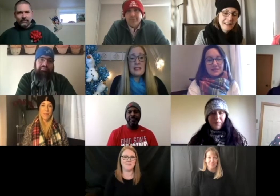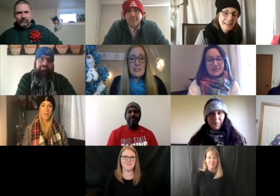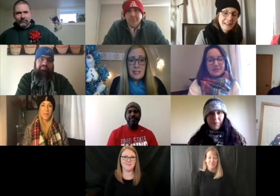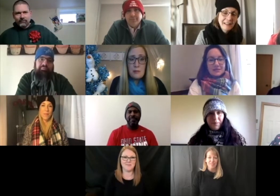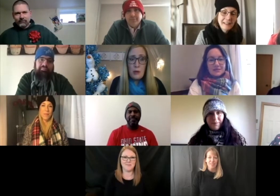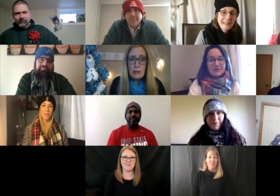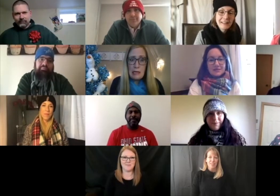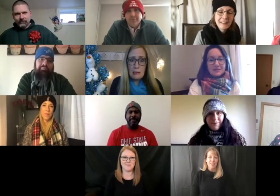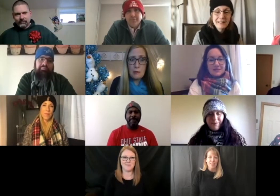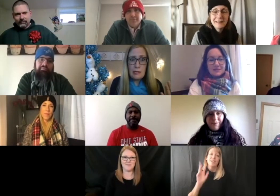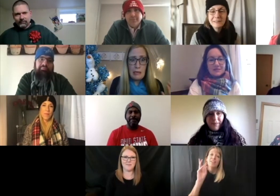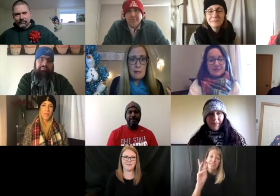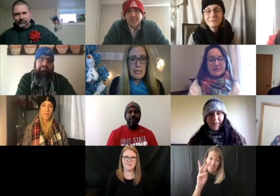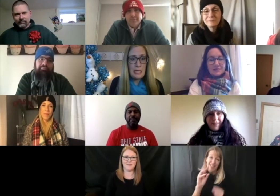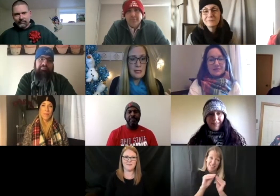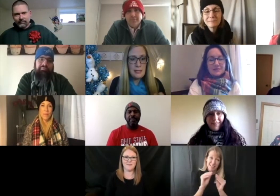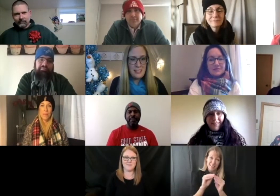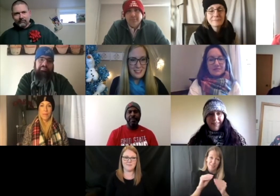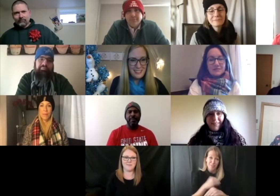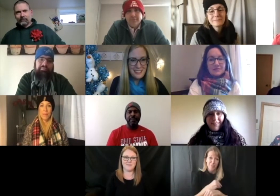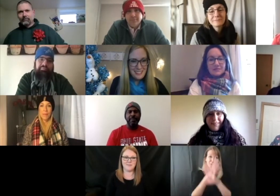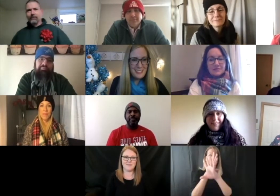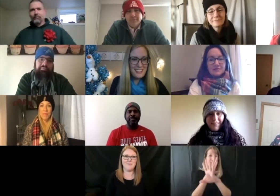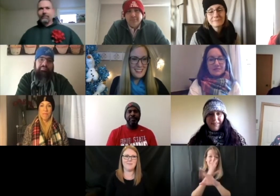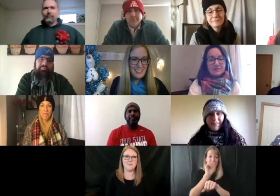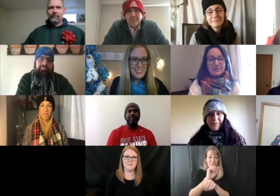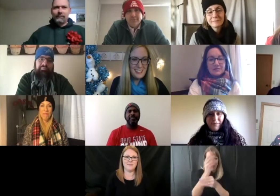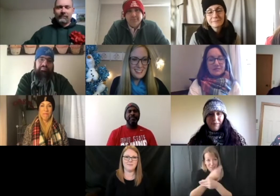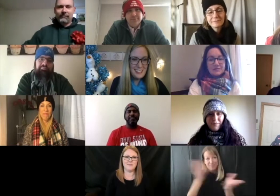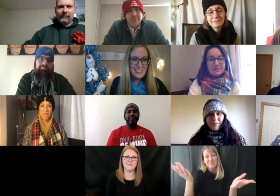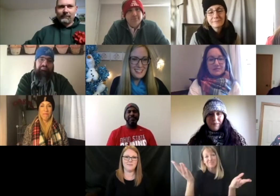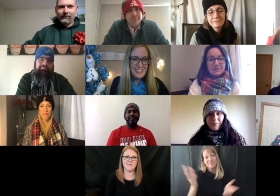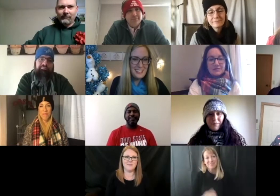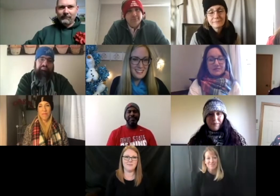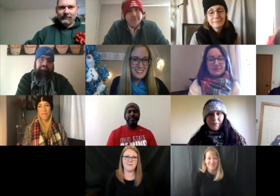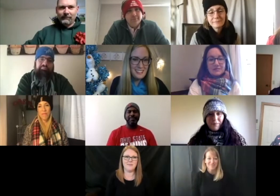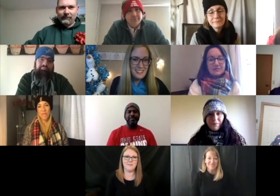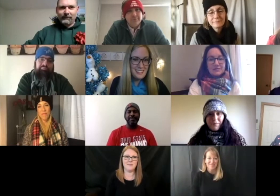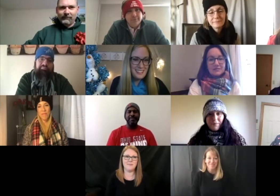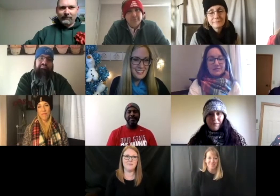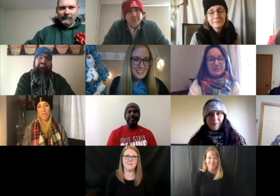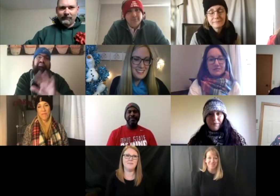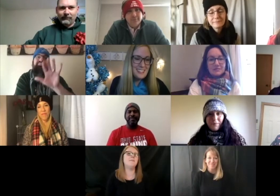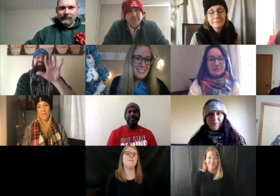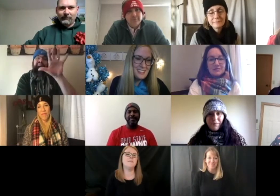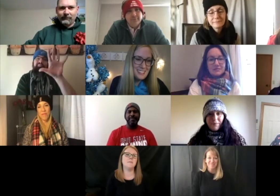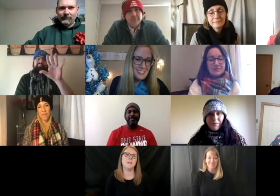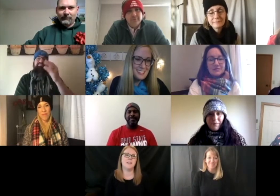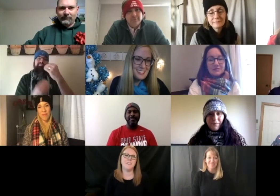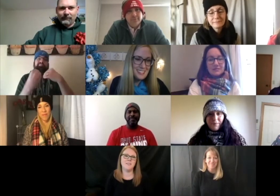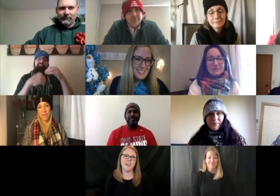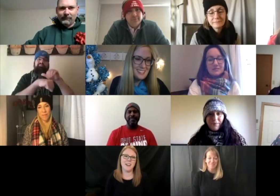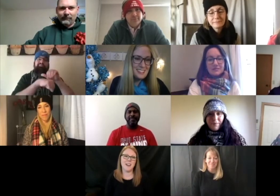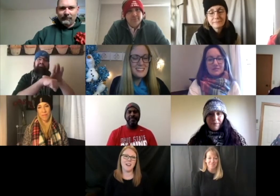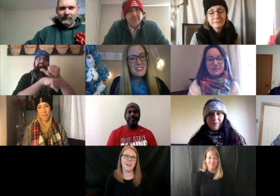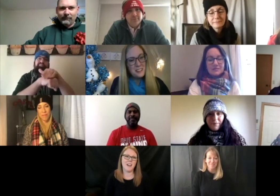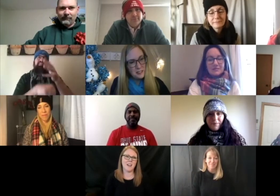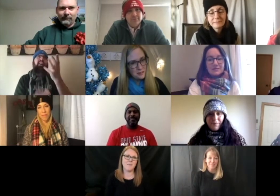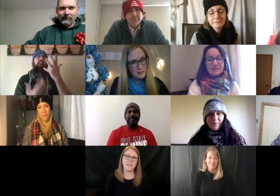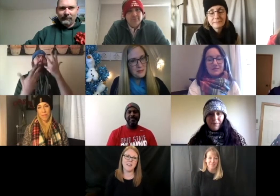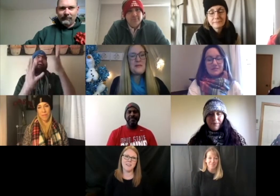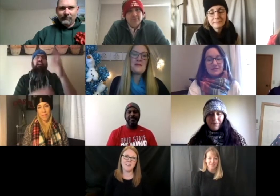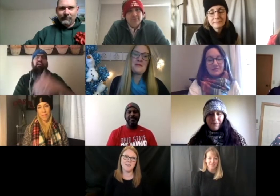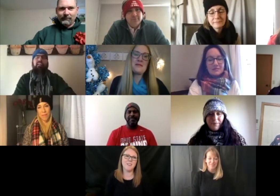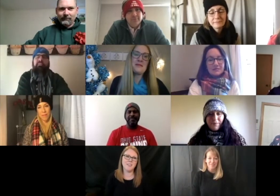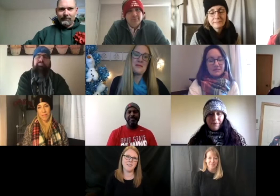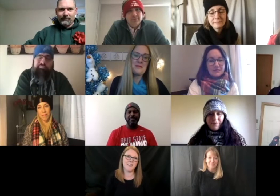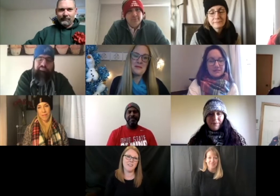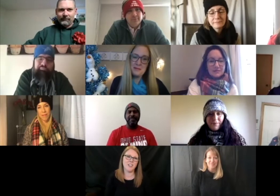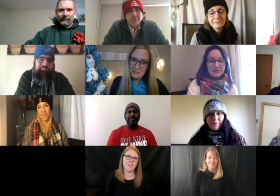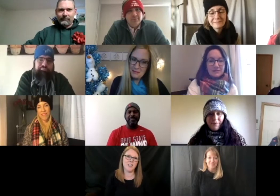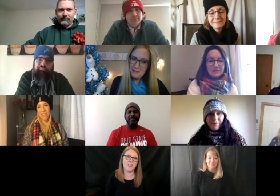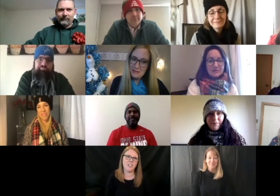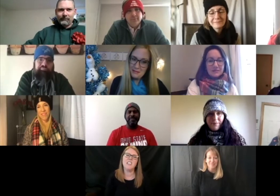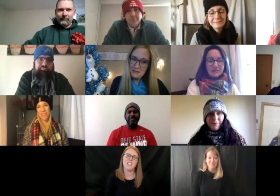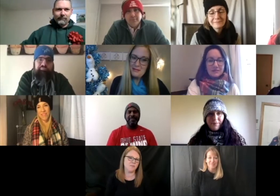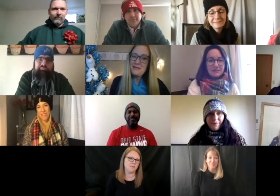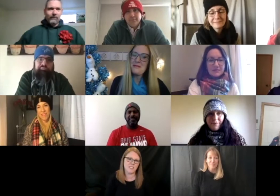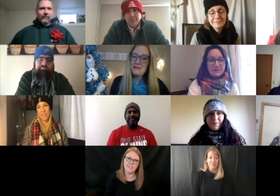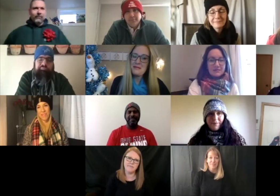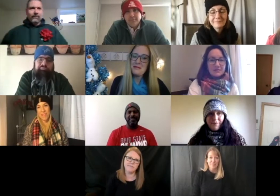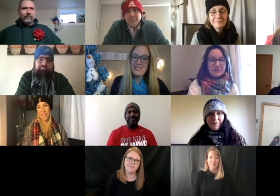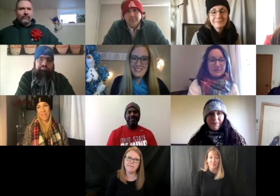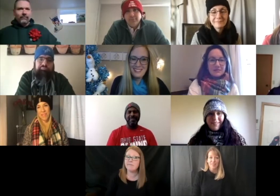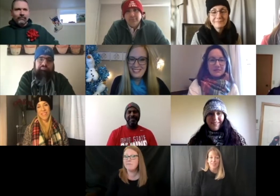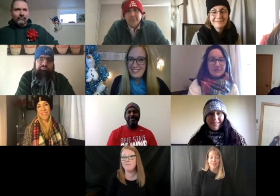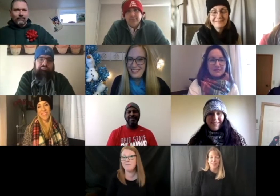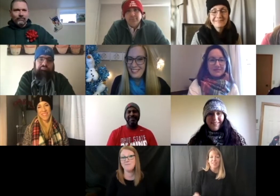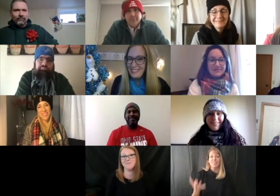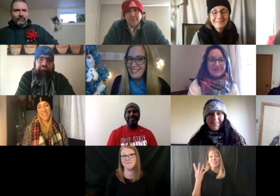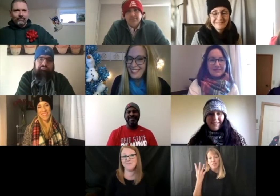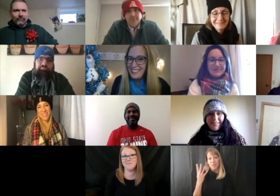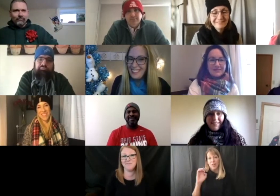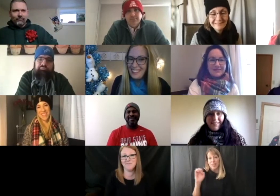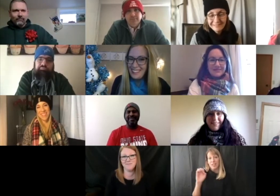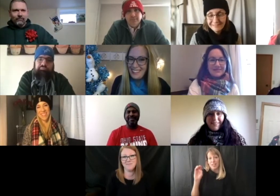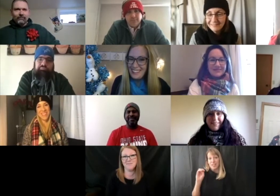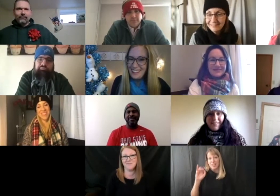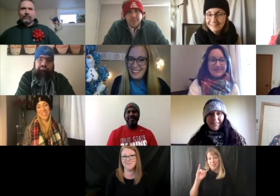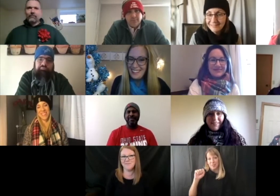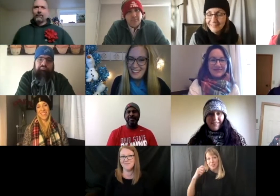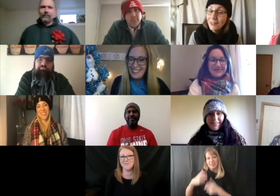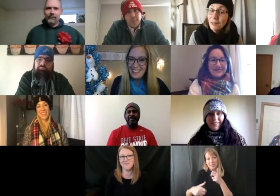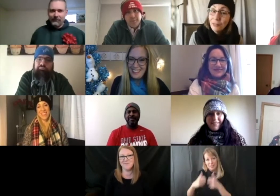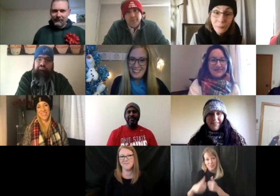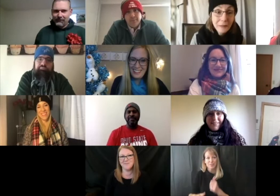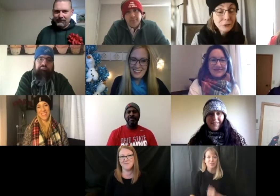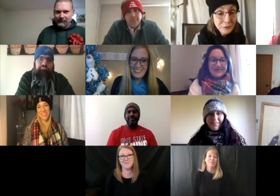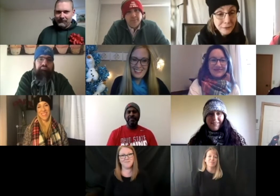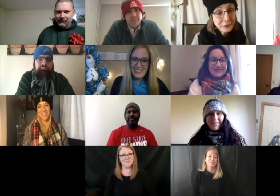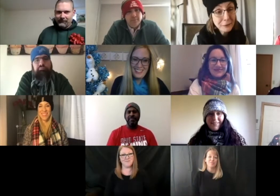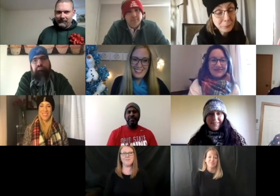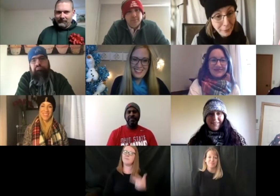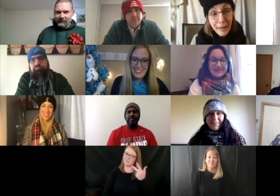six more telework updates five meals delivered i'm done four emis issues three strategic plans